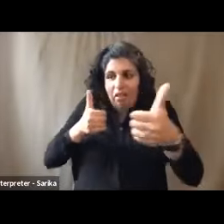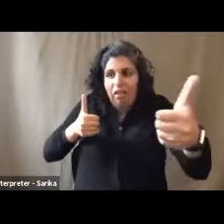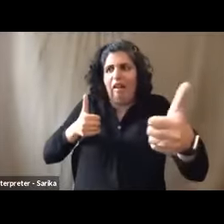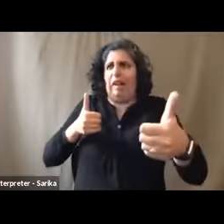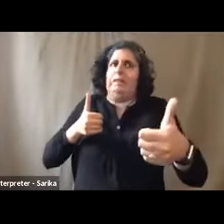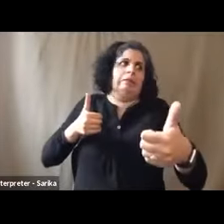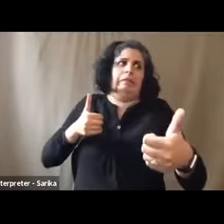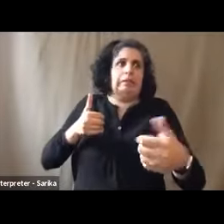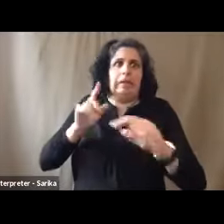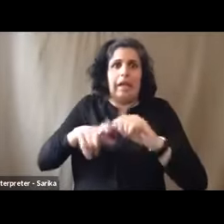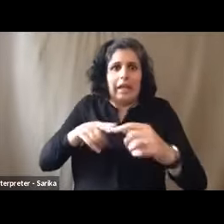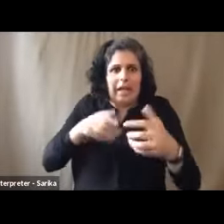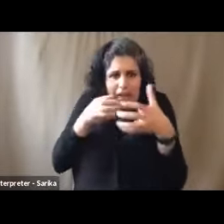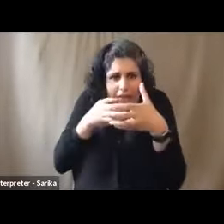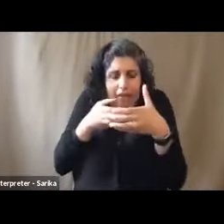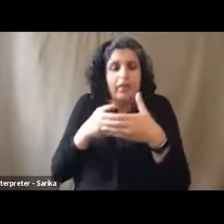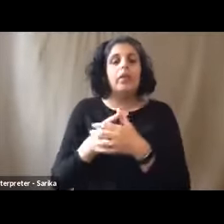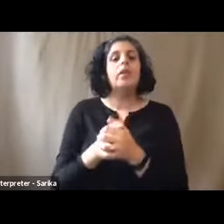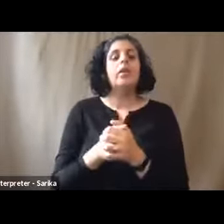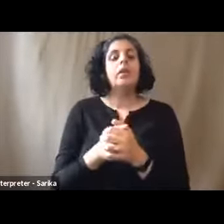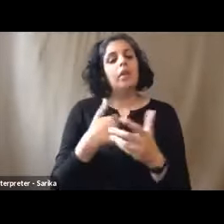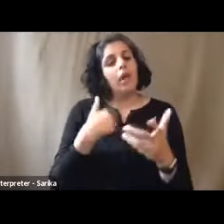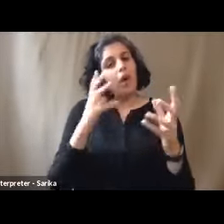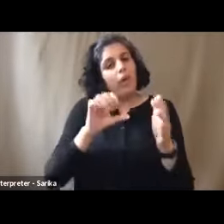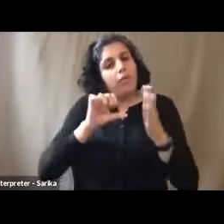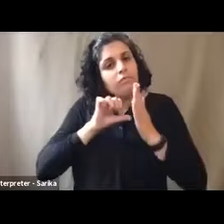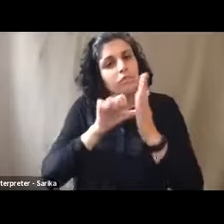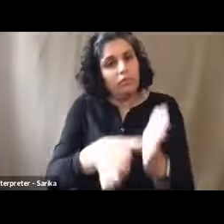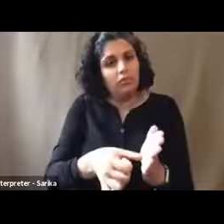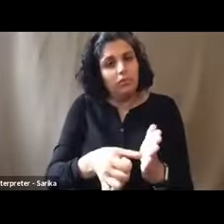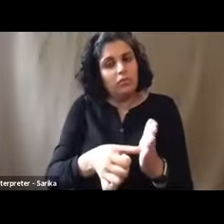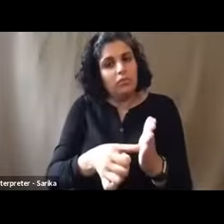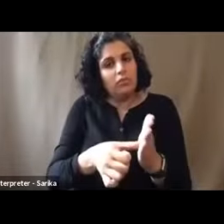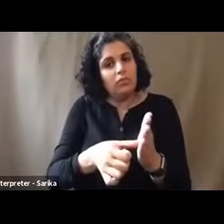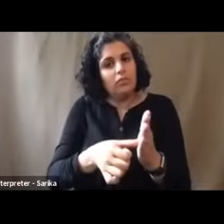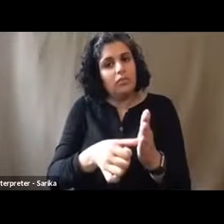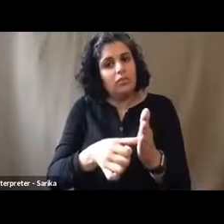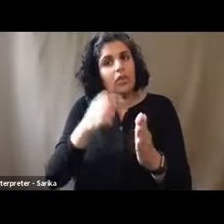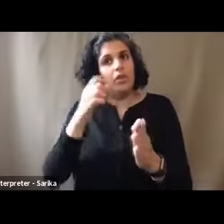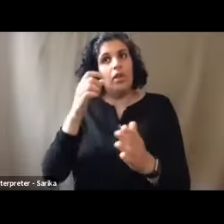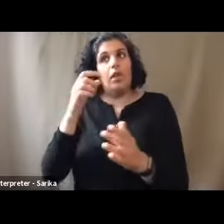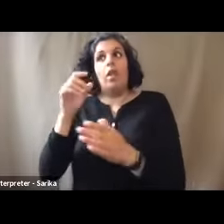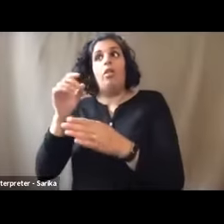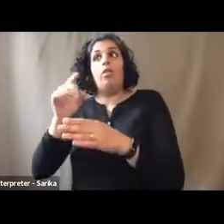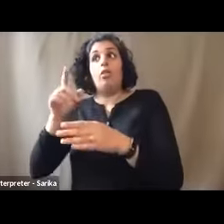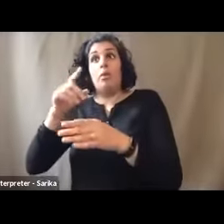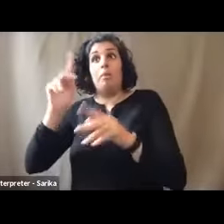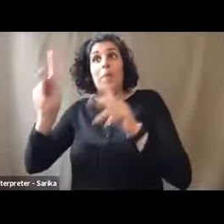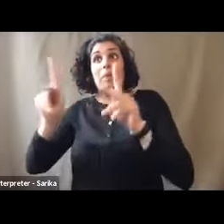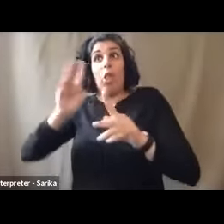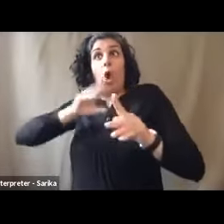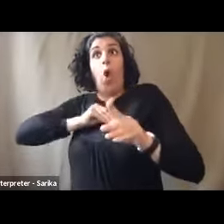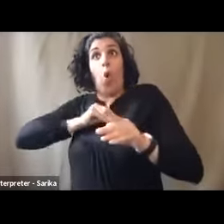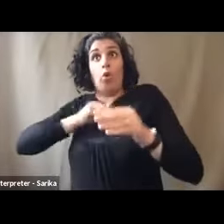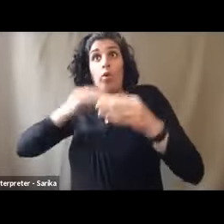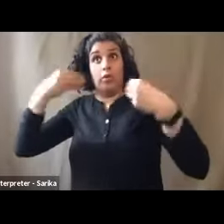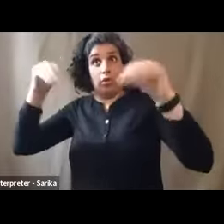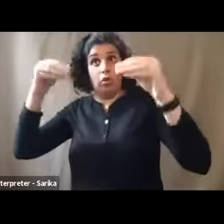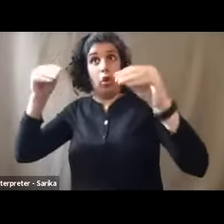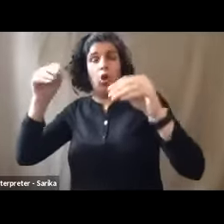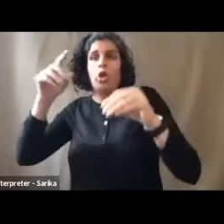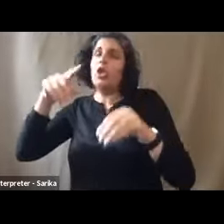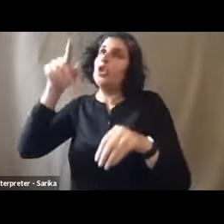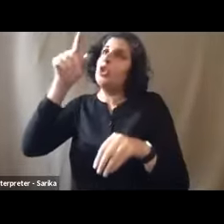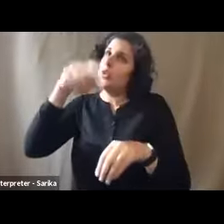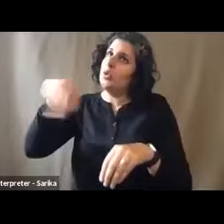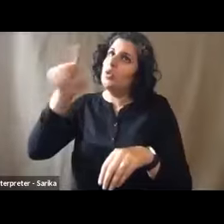I want to emphasize for those owners of the grocery shop, that they should, to protect